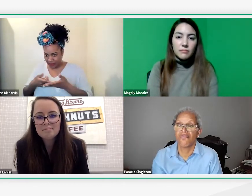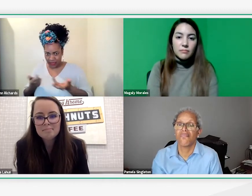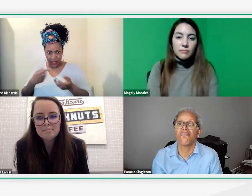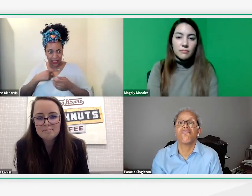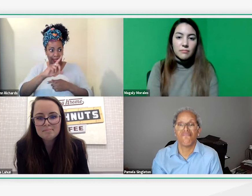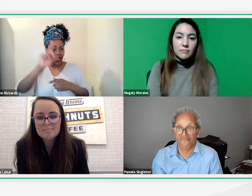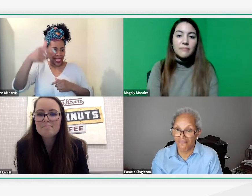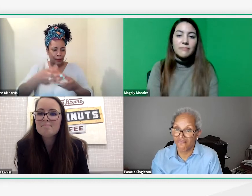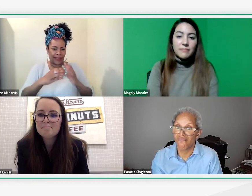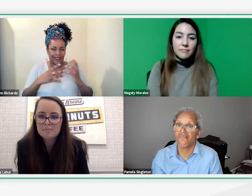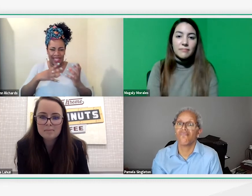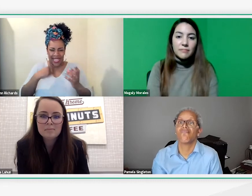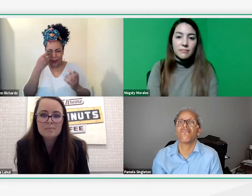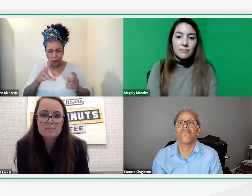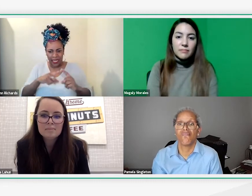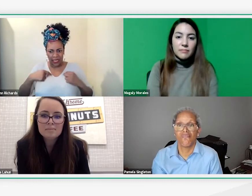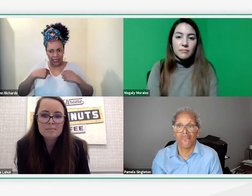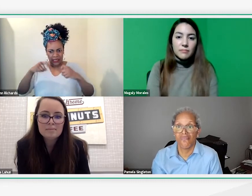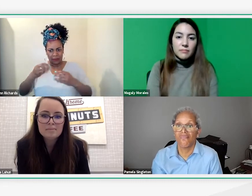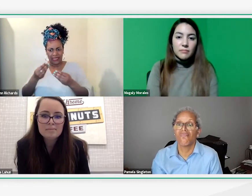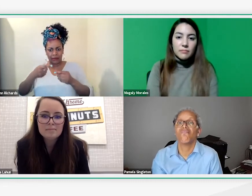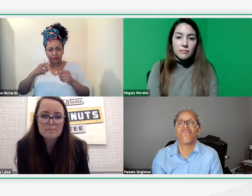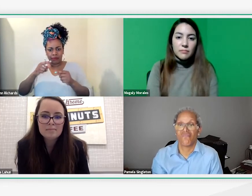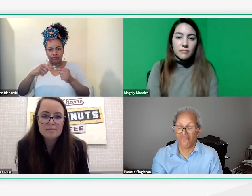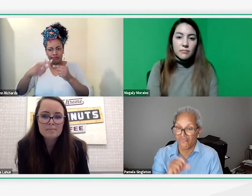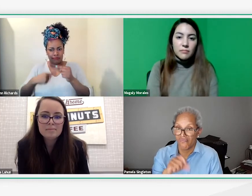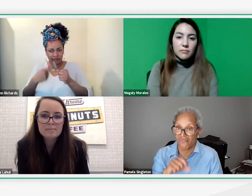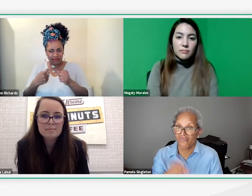Or, do we go ahead and put down that number, knowing that we'll have more deductions,